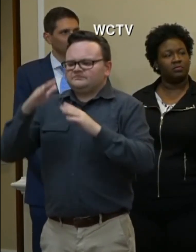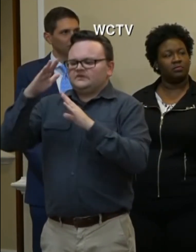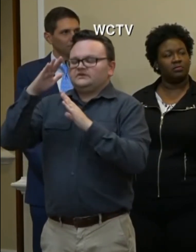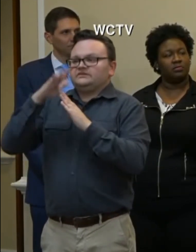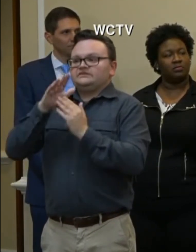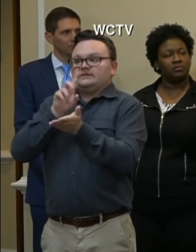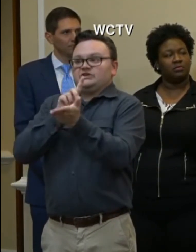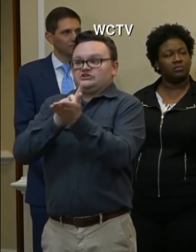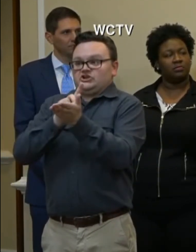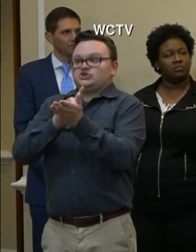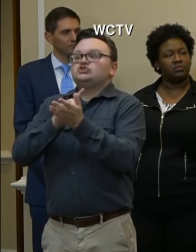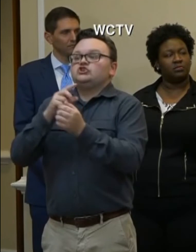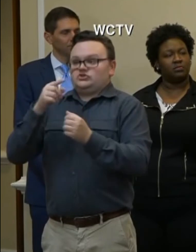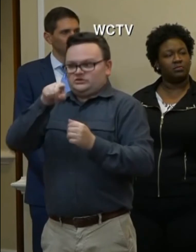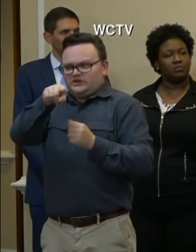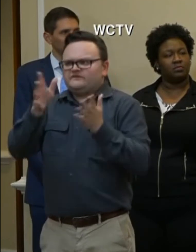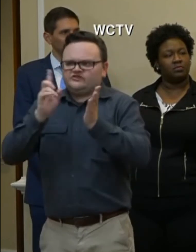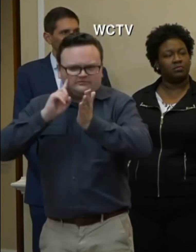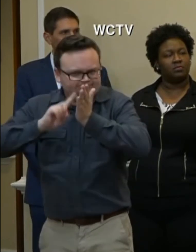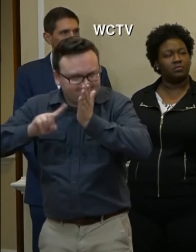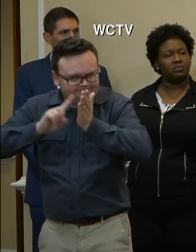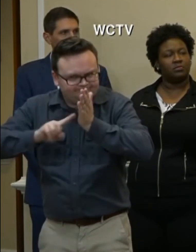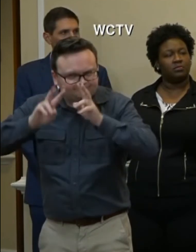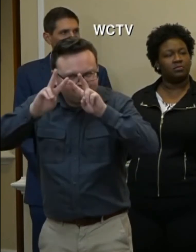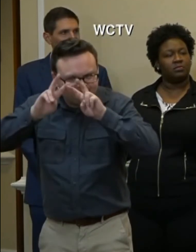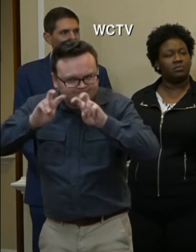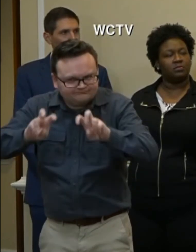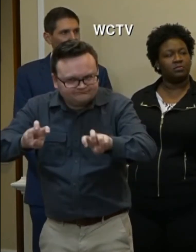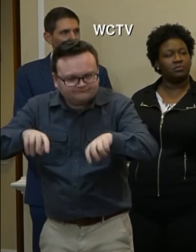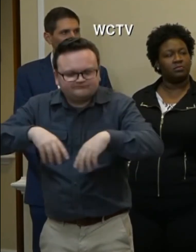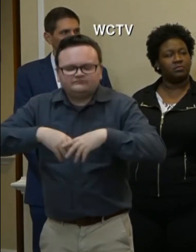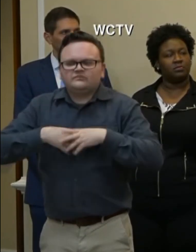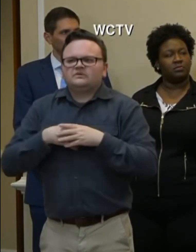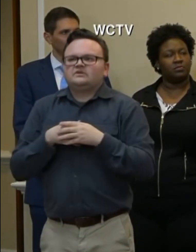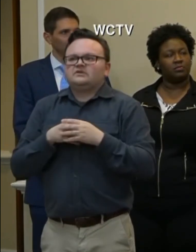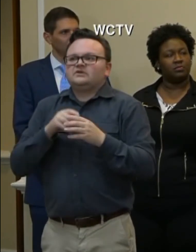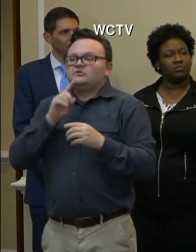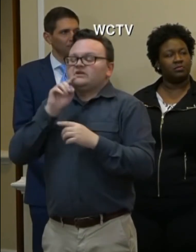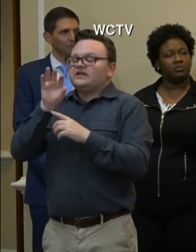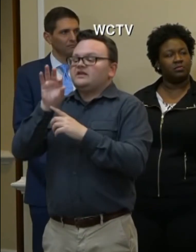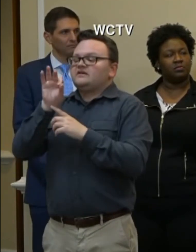has looked at it there's not been any spike in flu like symptoms travel